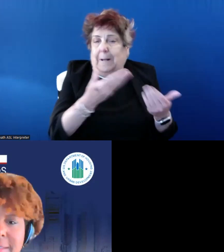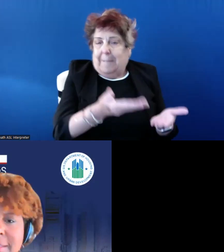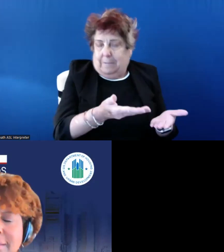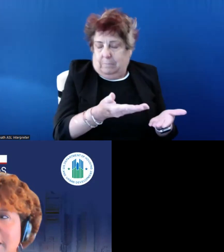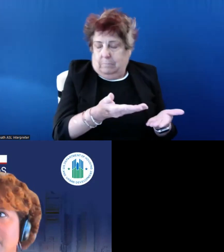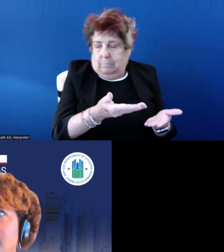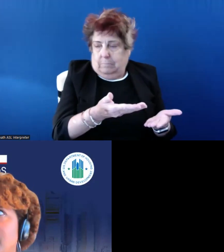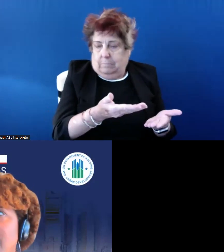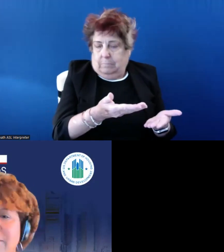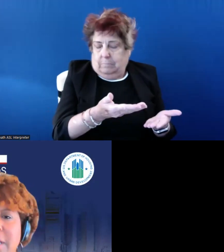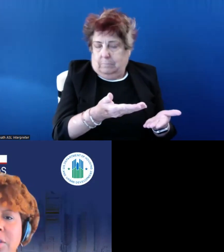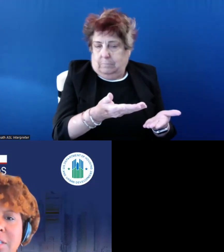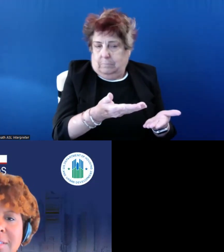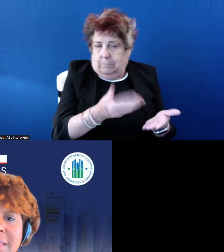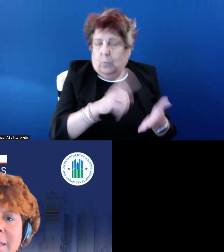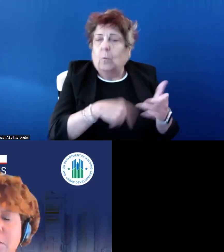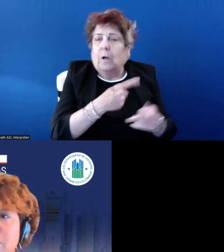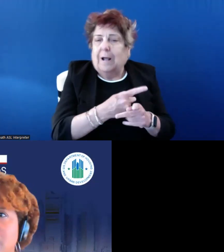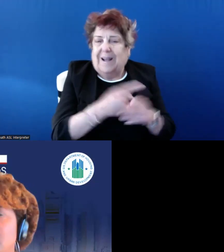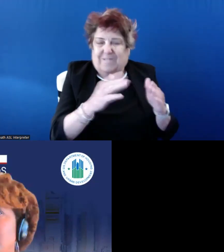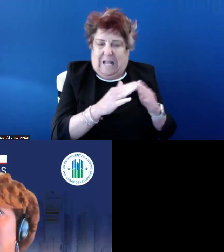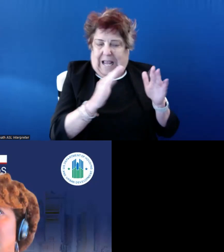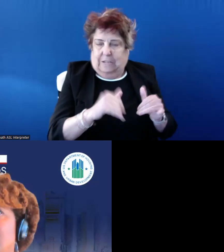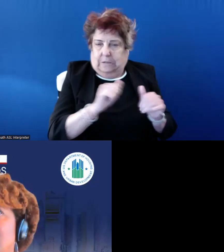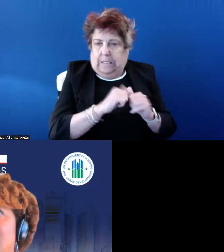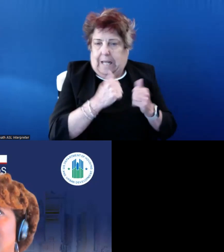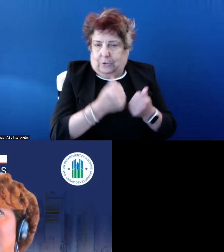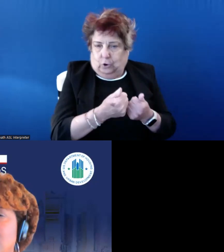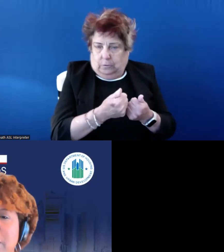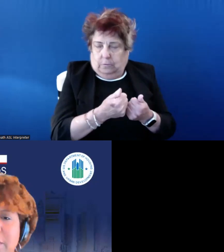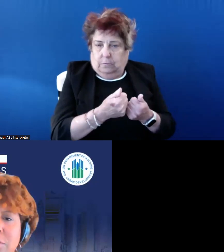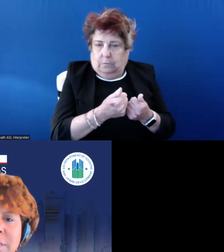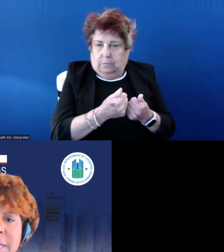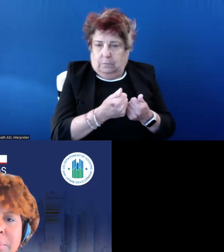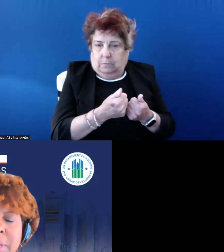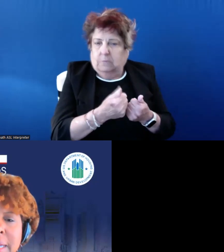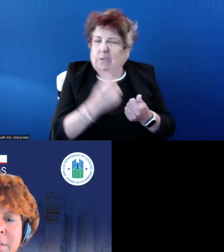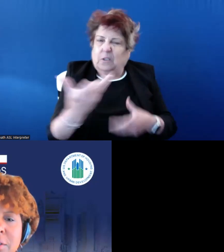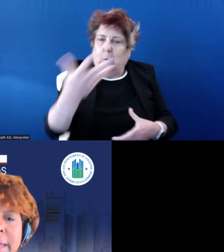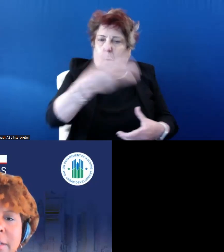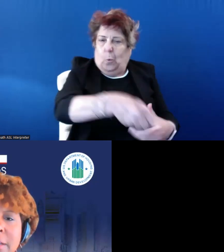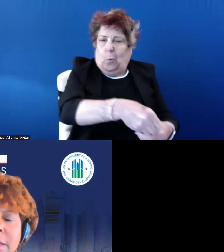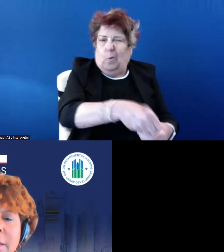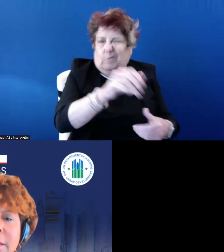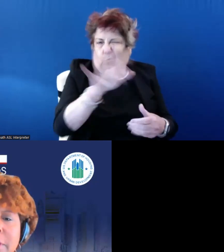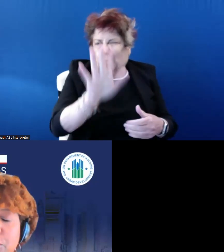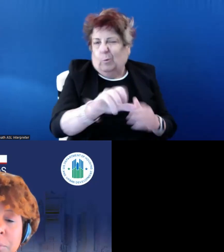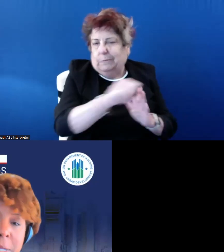the types of housing agencies that should be included in your state plan so that could be